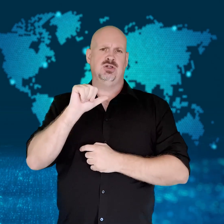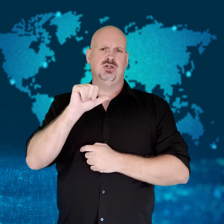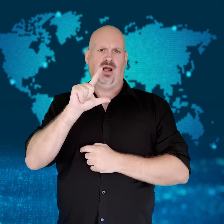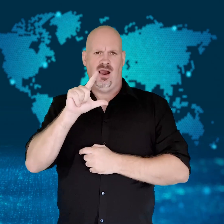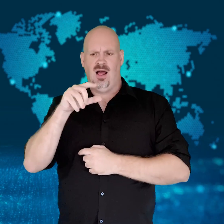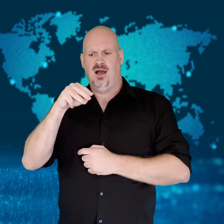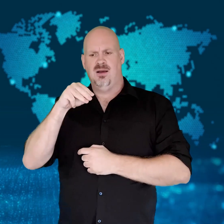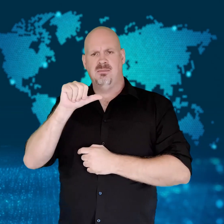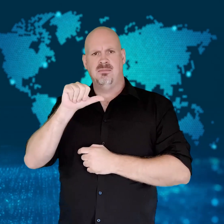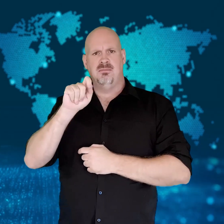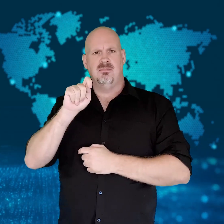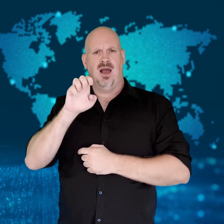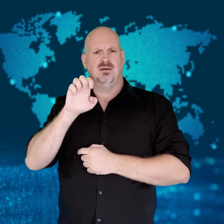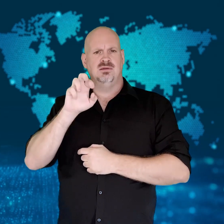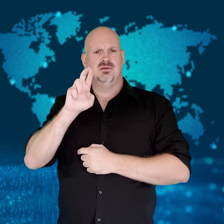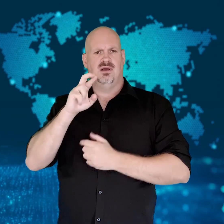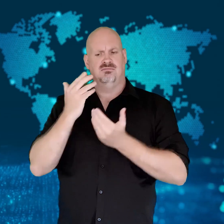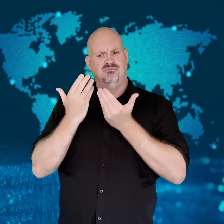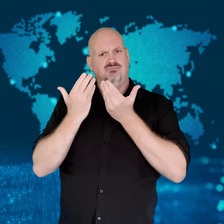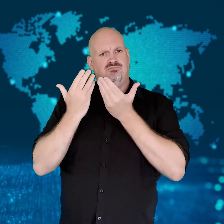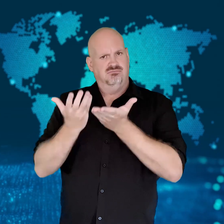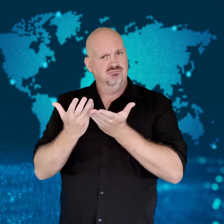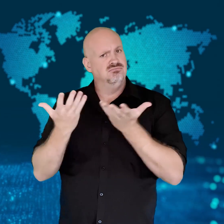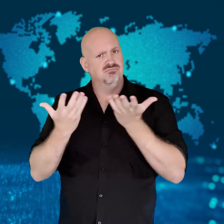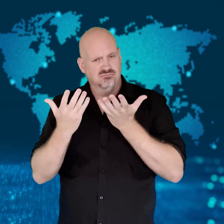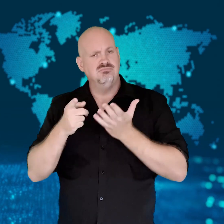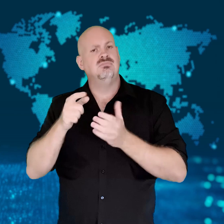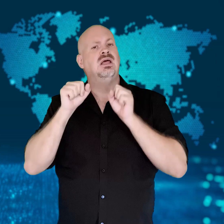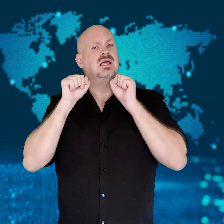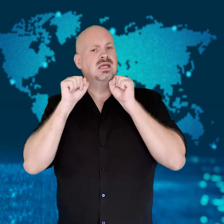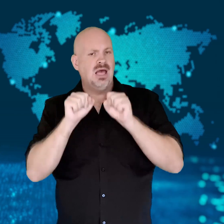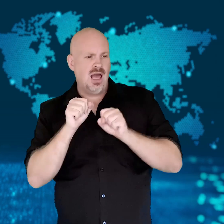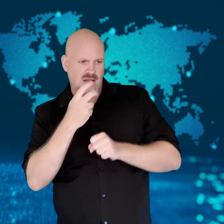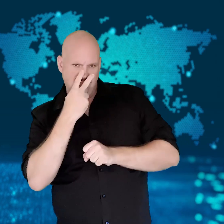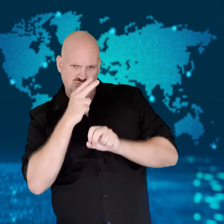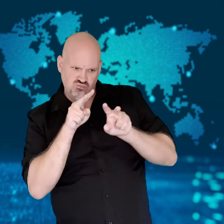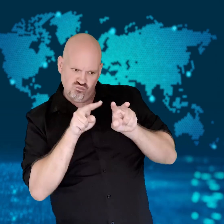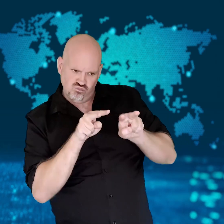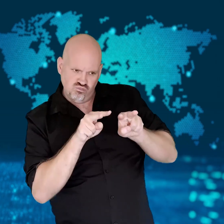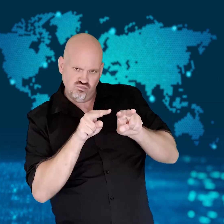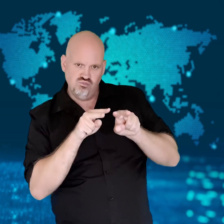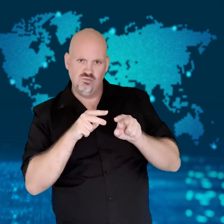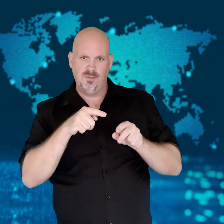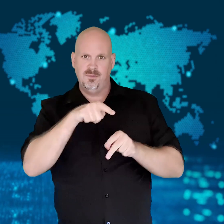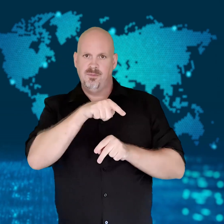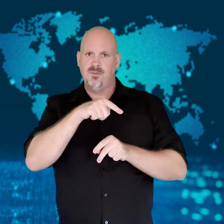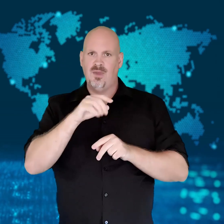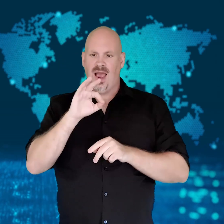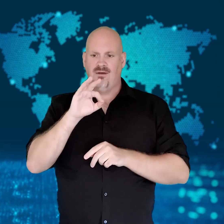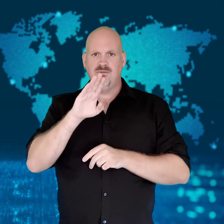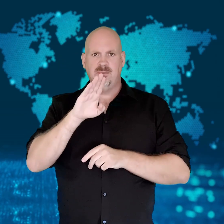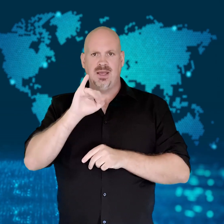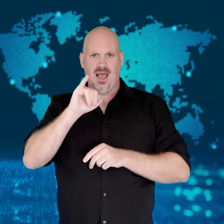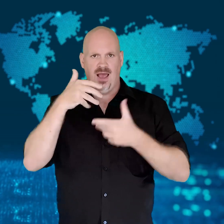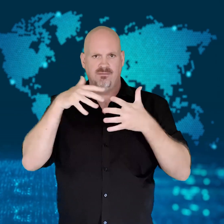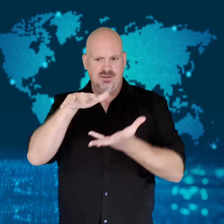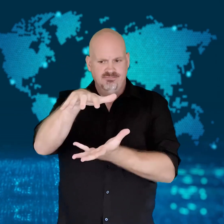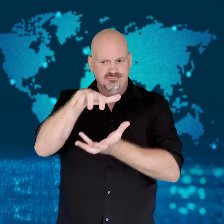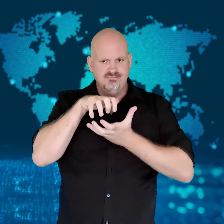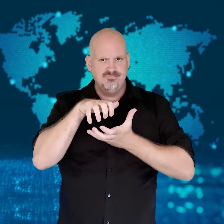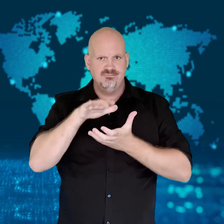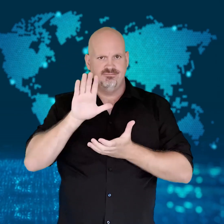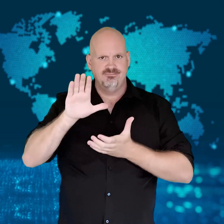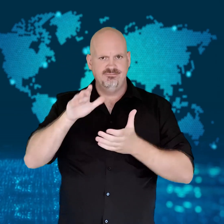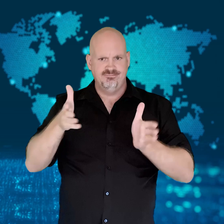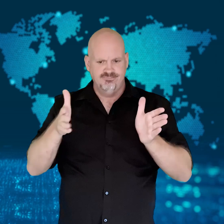to oversee the handling of documents seized by the FBI.